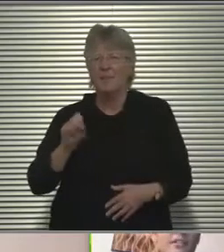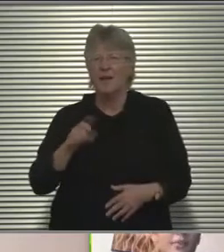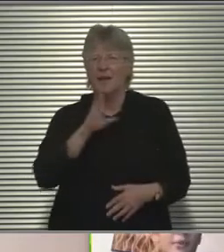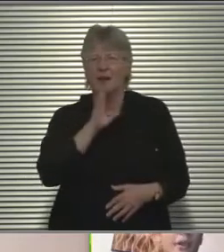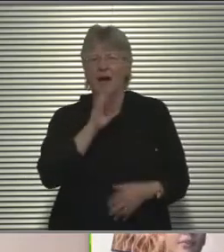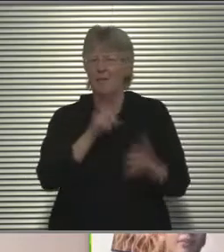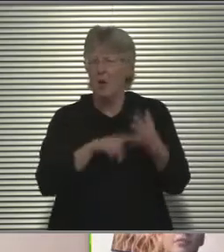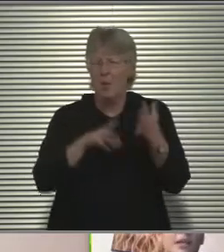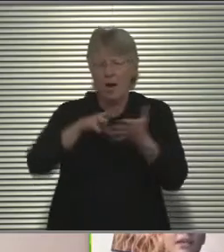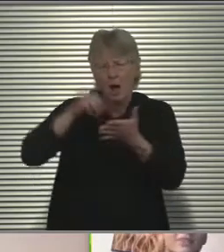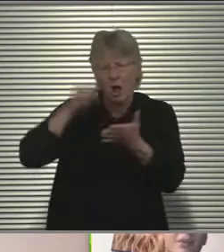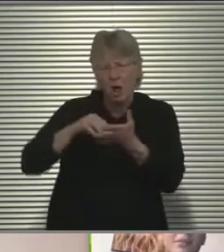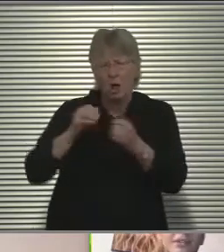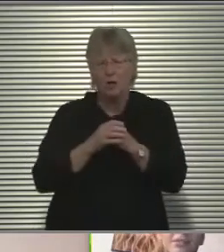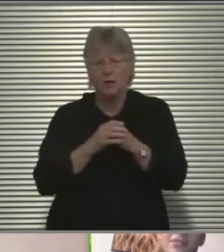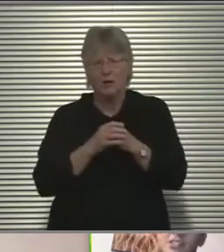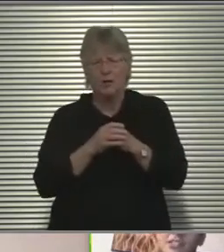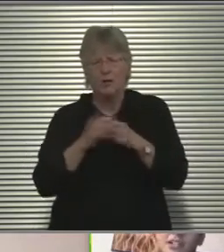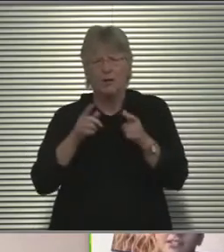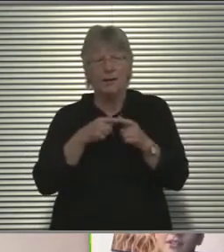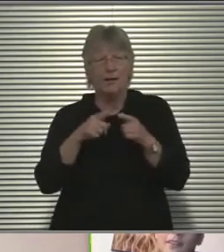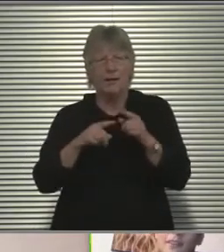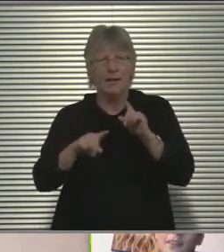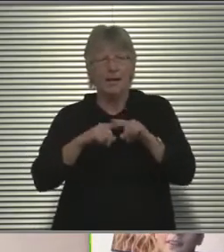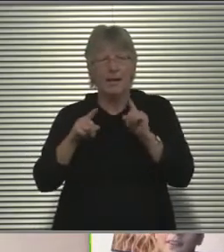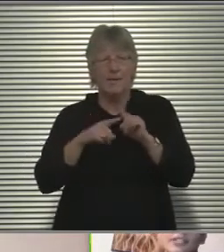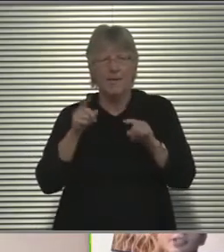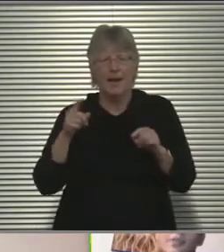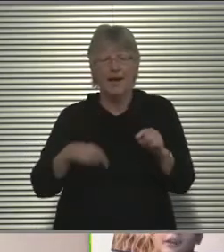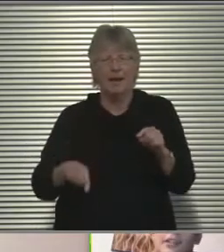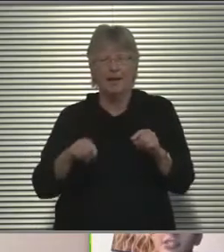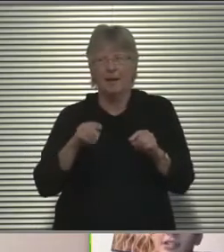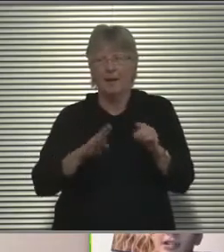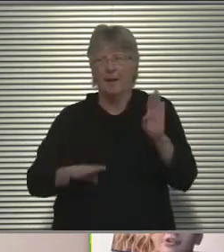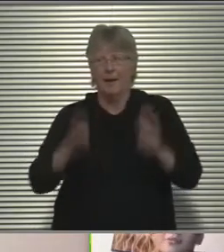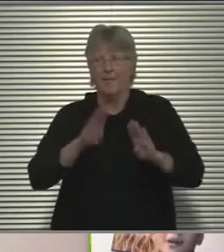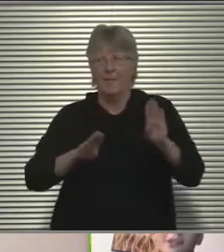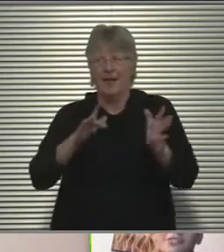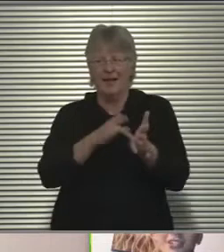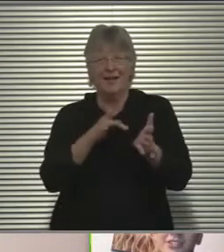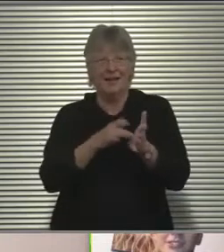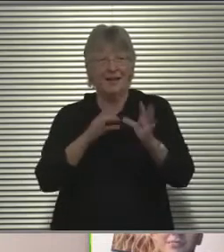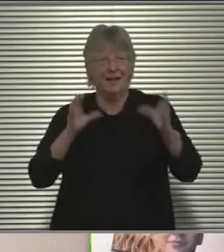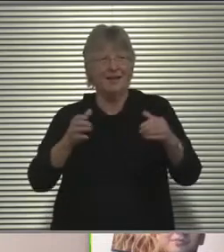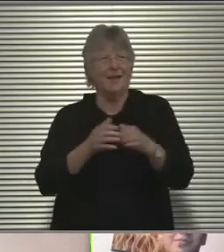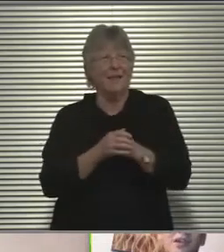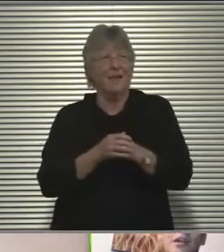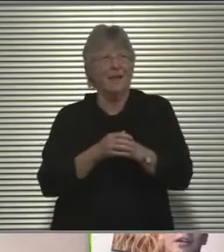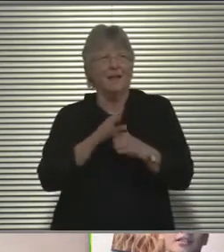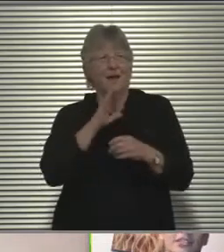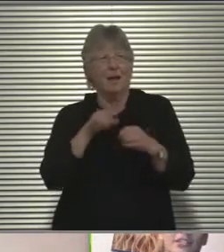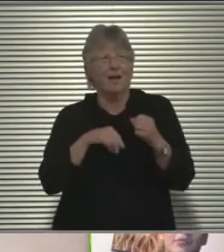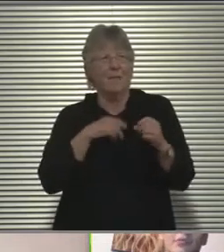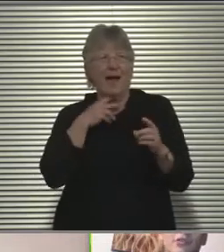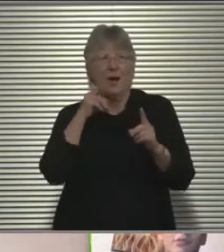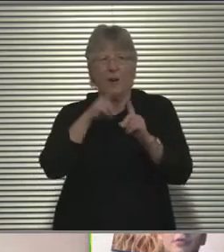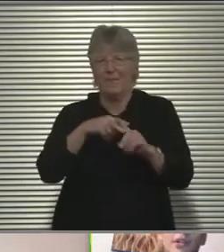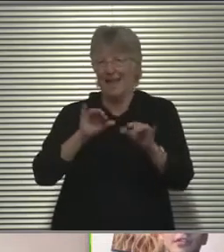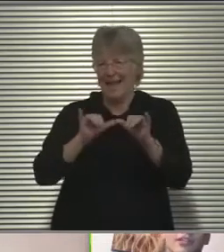For example, in my biomedical innovations class, we're going to enter our bioengineering unit. This year, we will be working